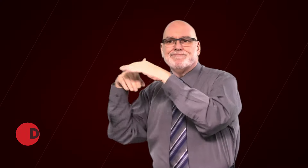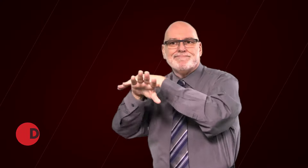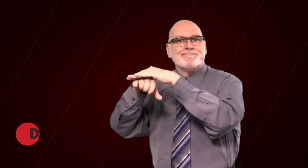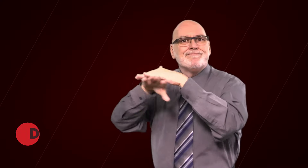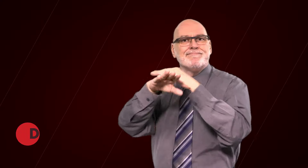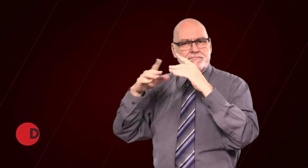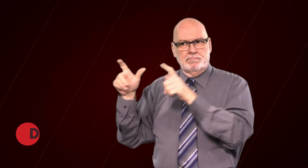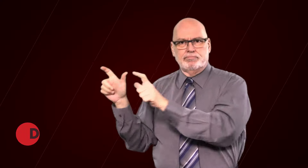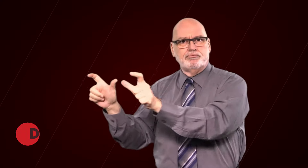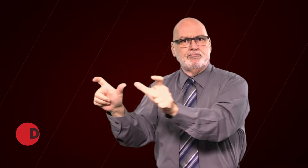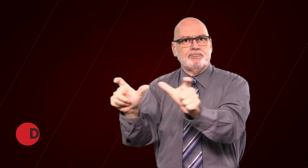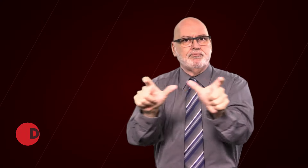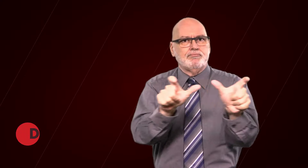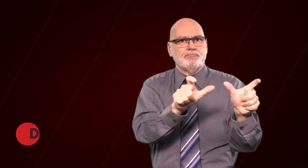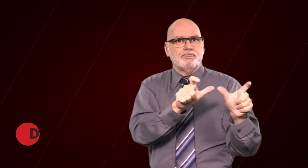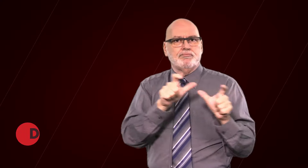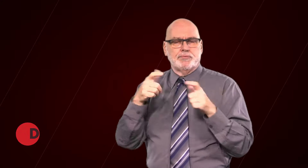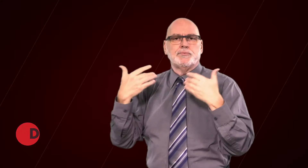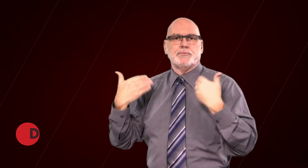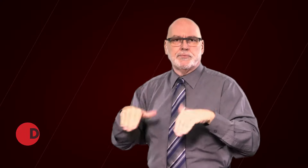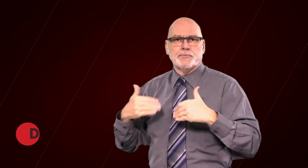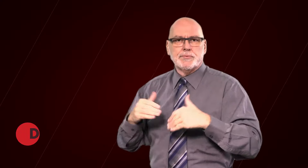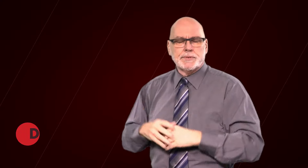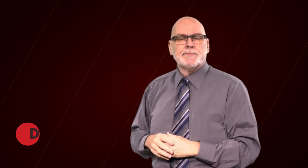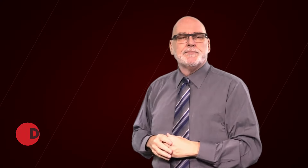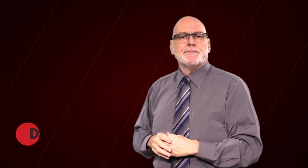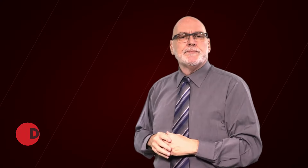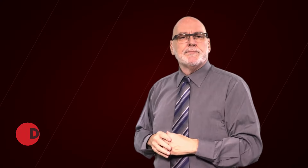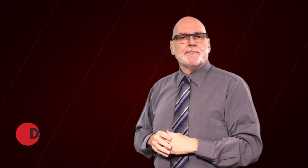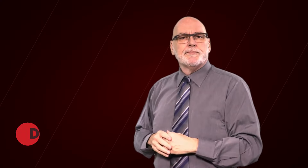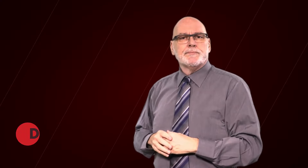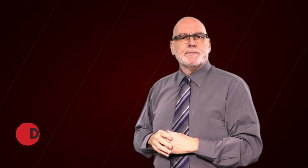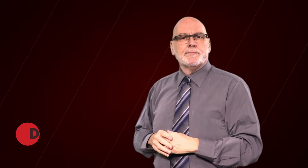activities and interfering with public safety.